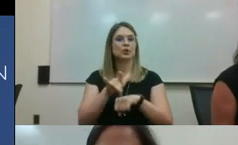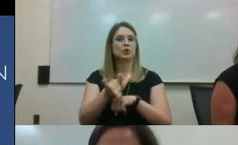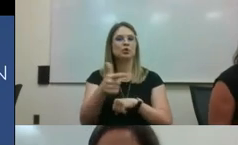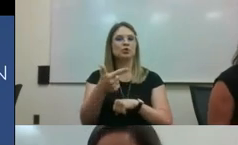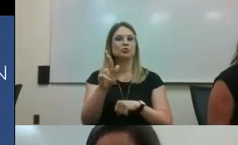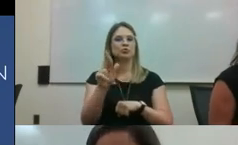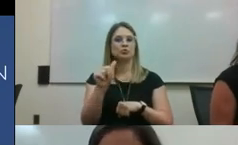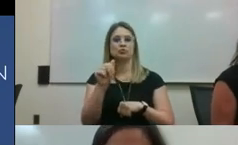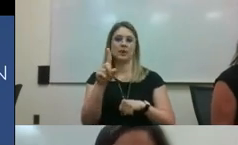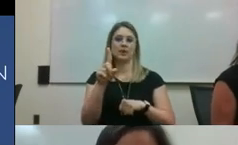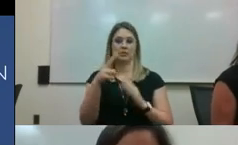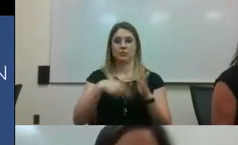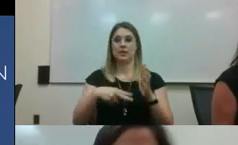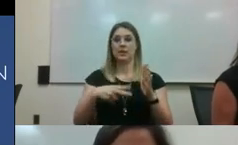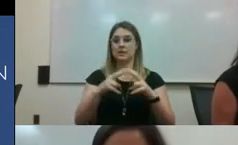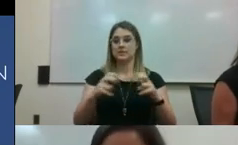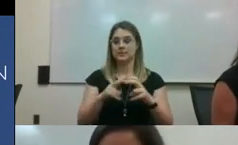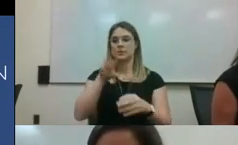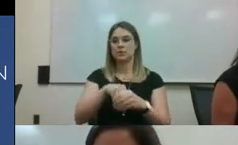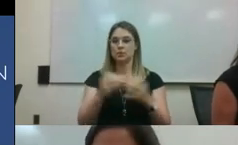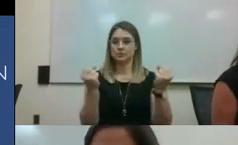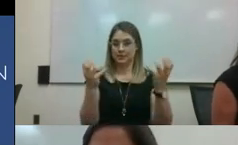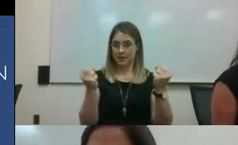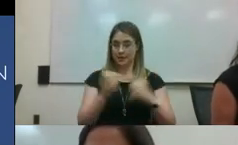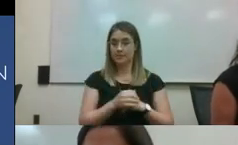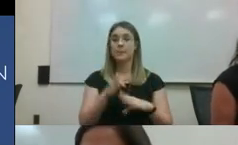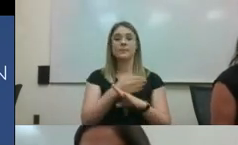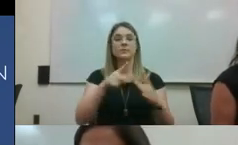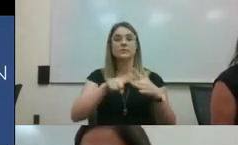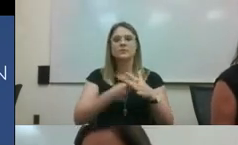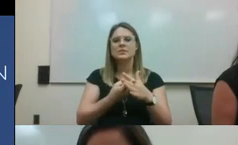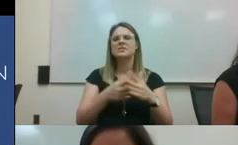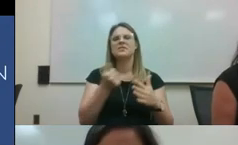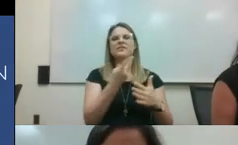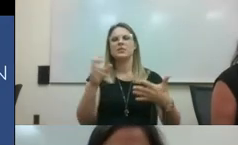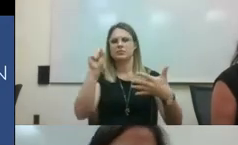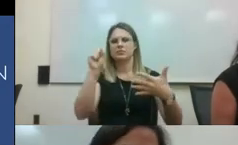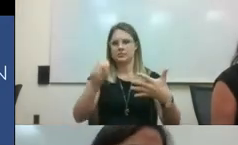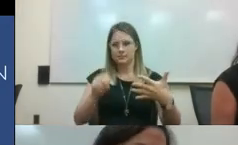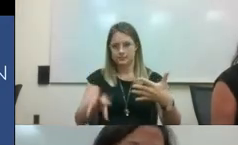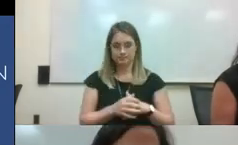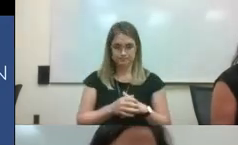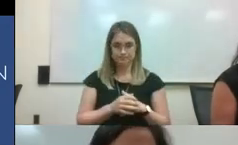to Include Sign Language. Before I get started, I just wanted to do a few items of housekeeping just as you joined,